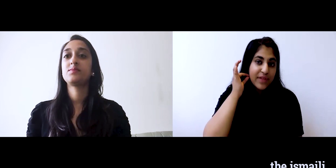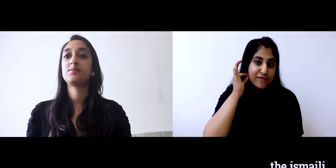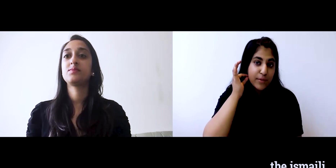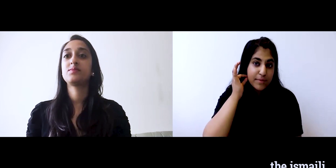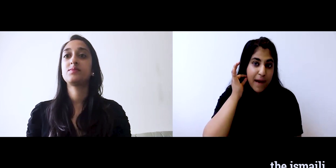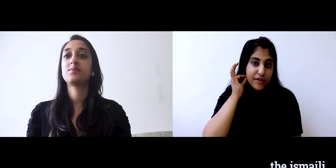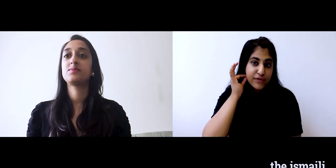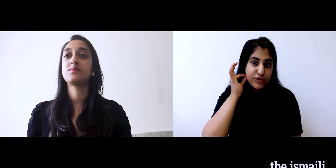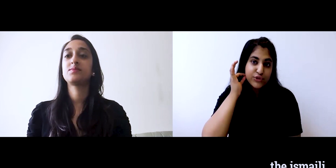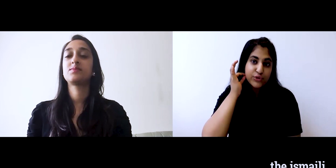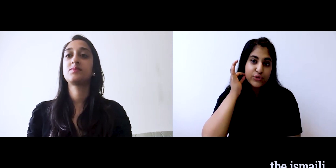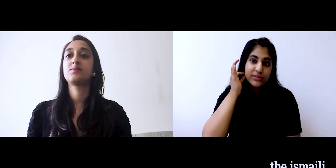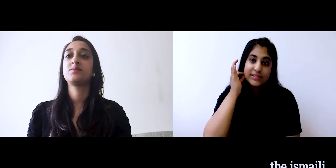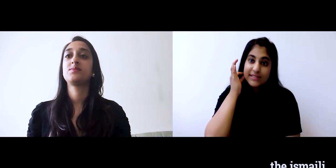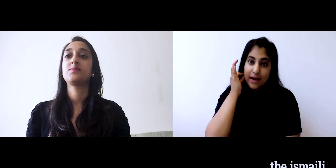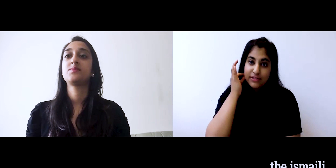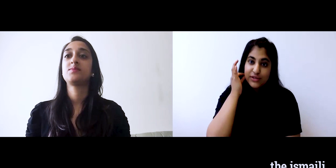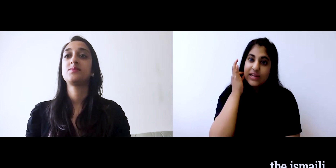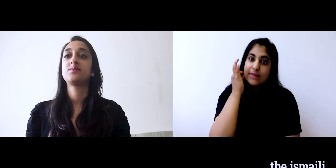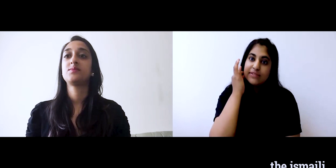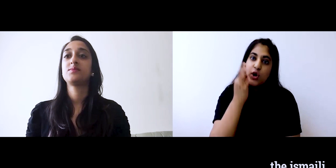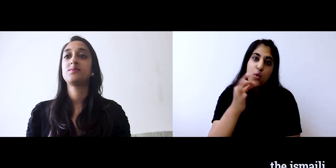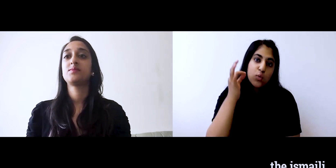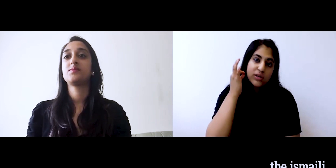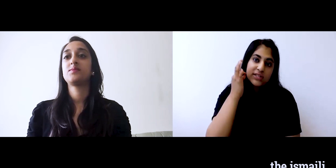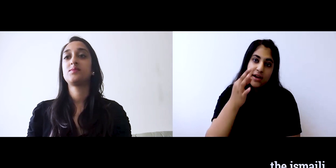Then from the back of your jaw, down to your lips, water.